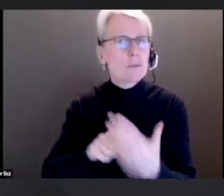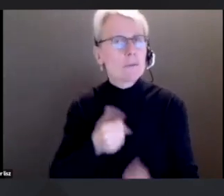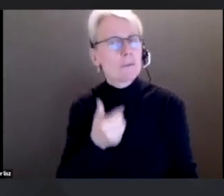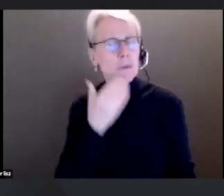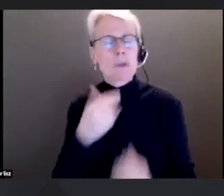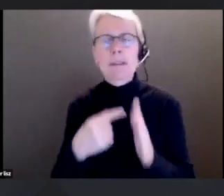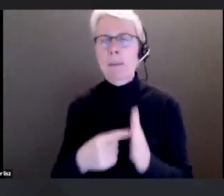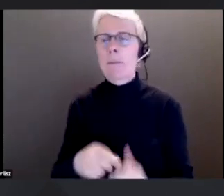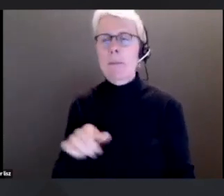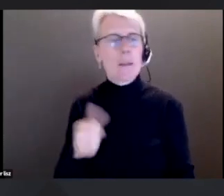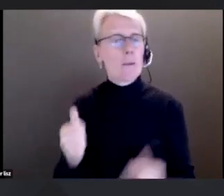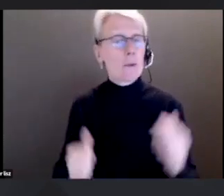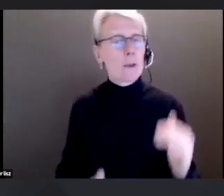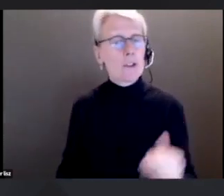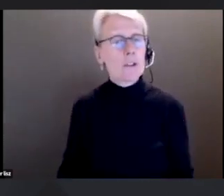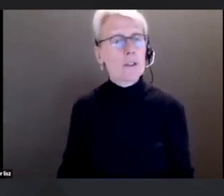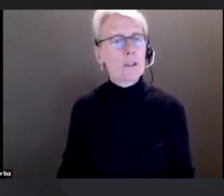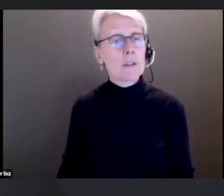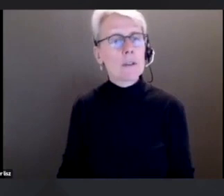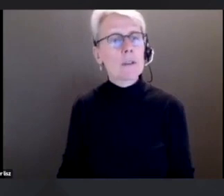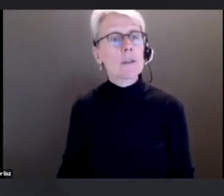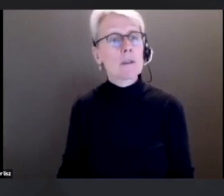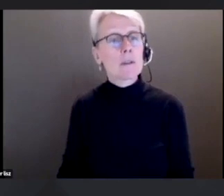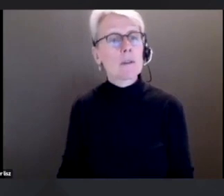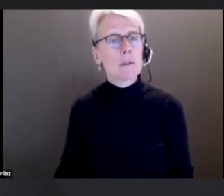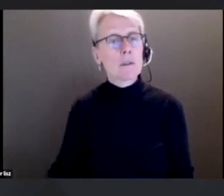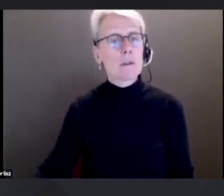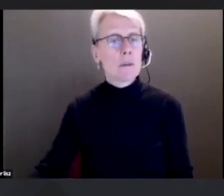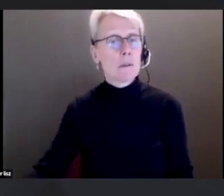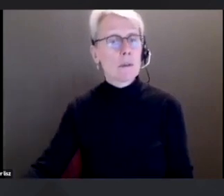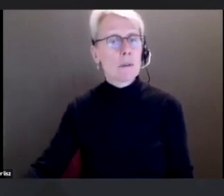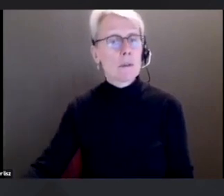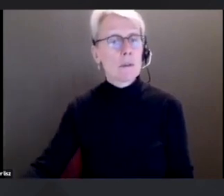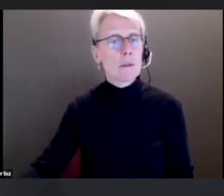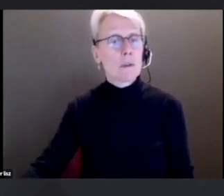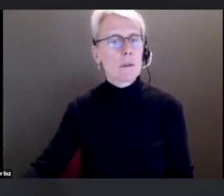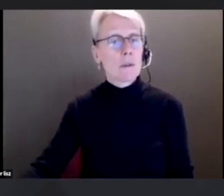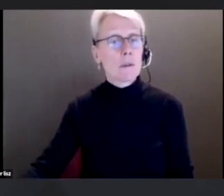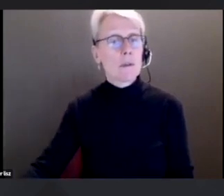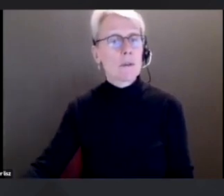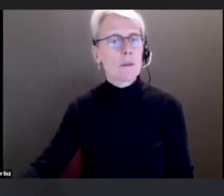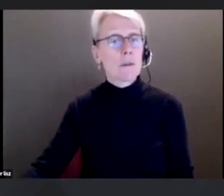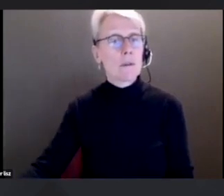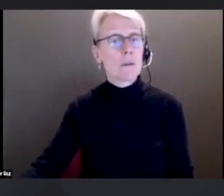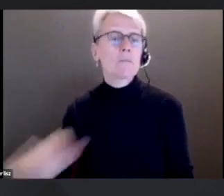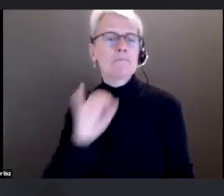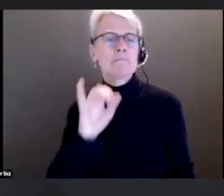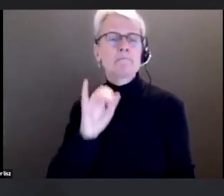or an organization to consider when it comes to developing inclusive hiring practices for individuals experiencing disability?